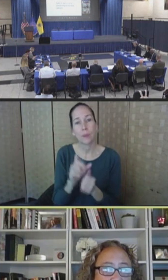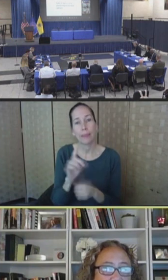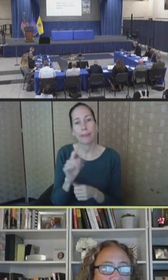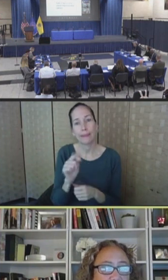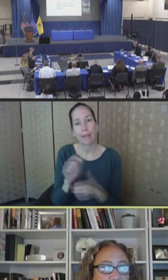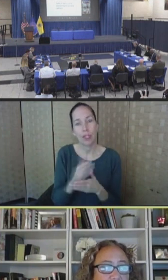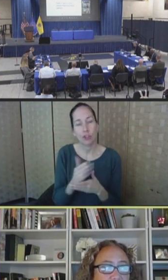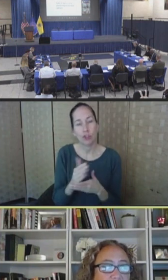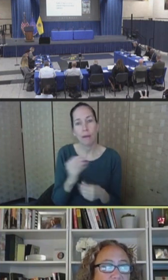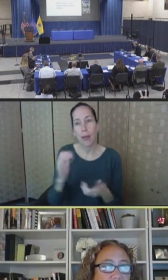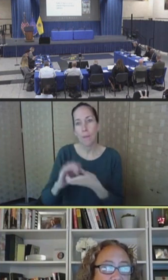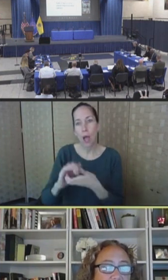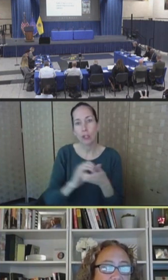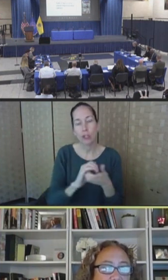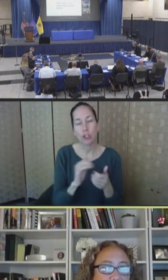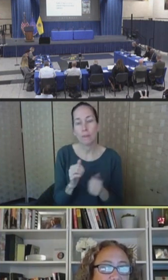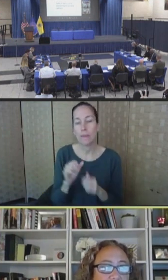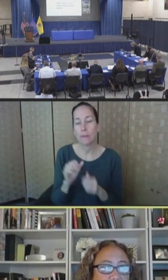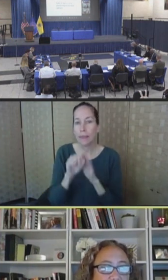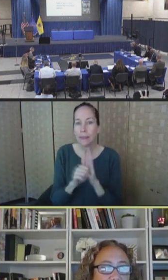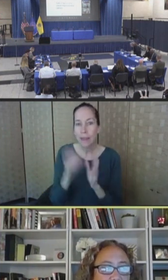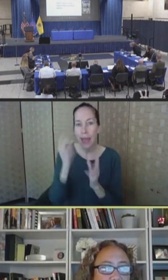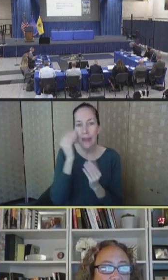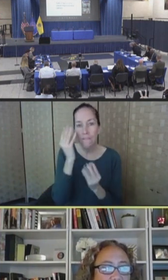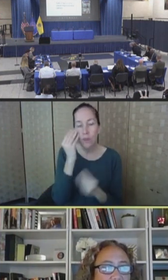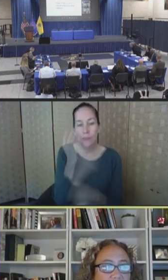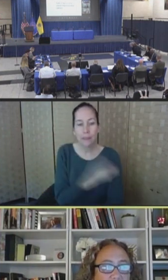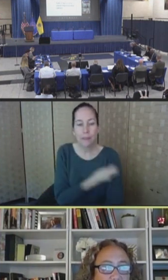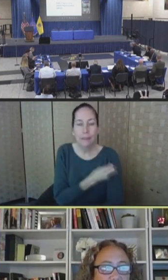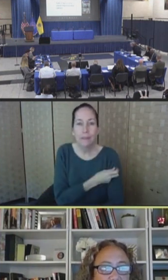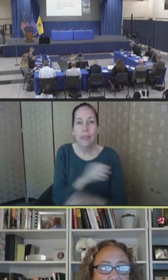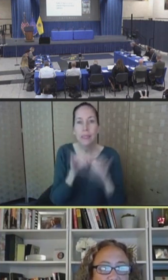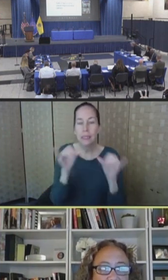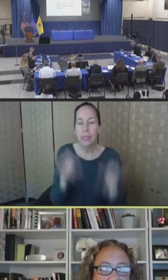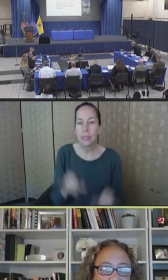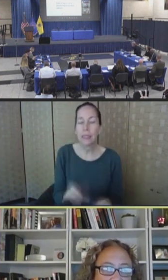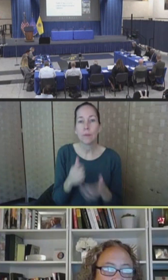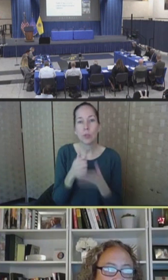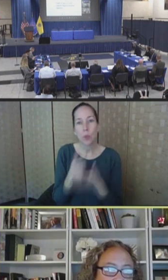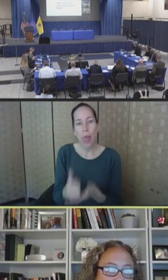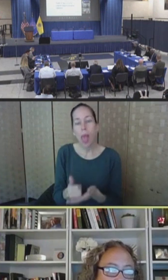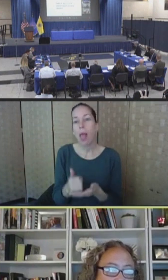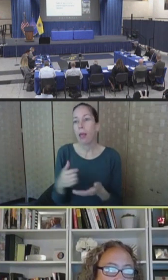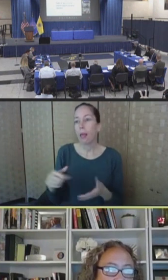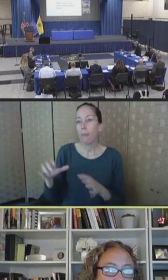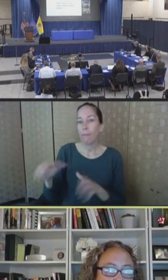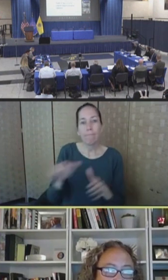state immunization information systems and health information exchanges. We're also doing